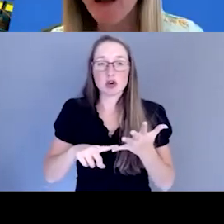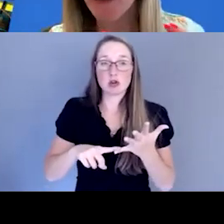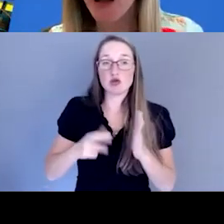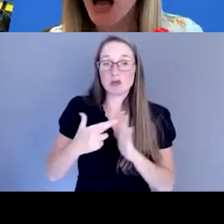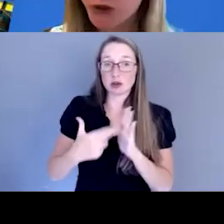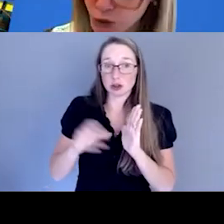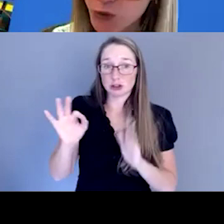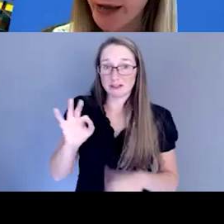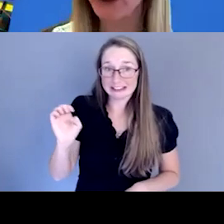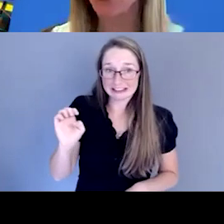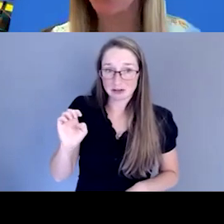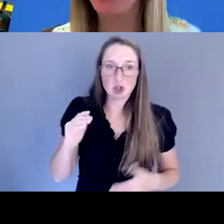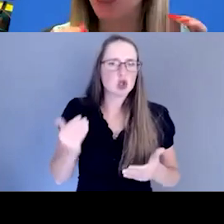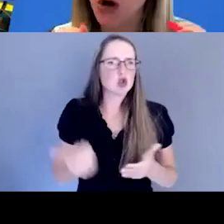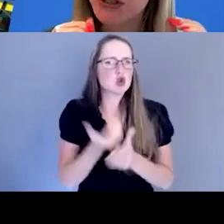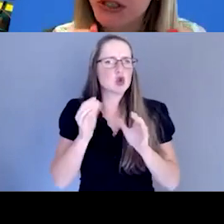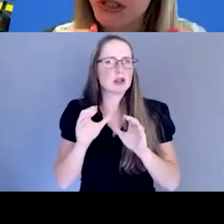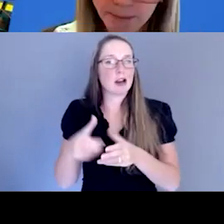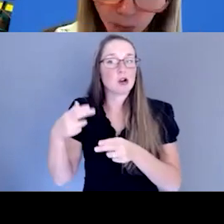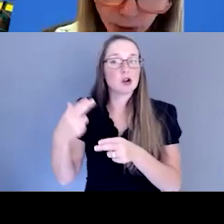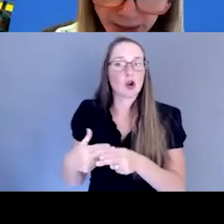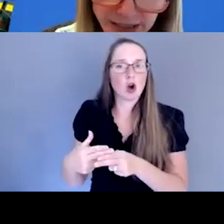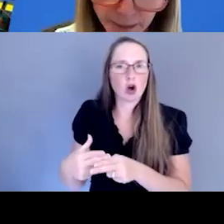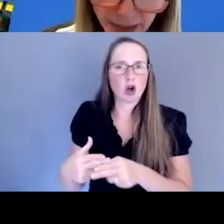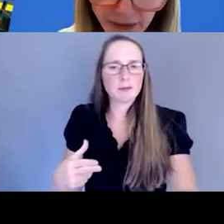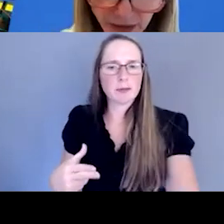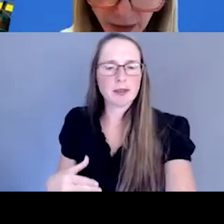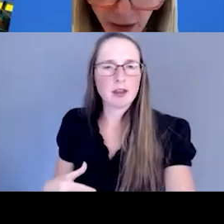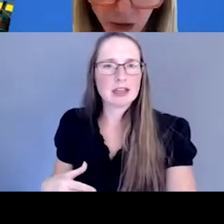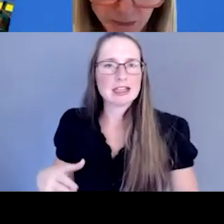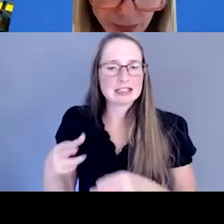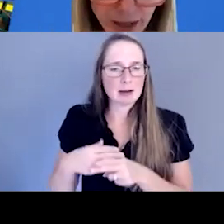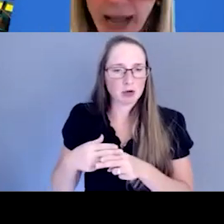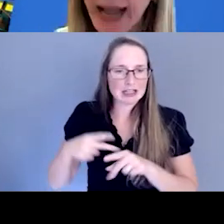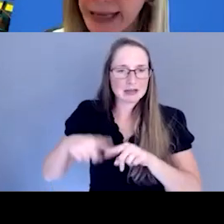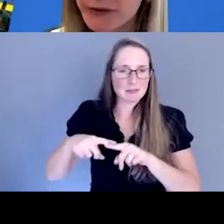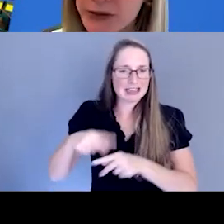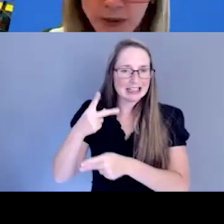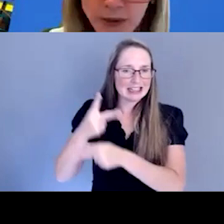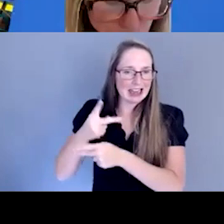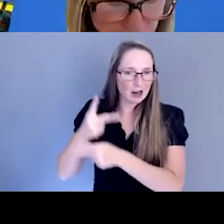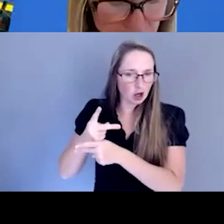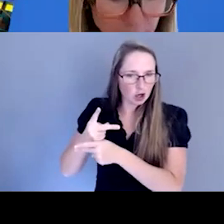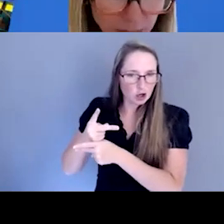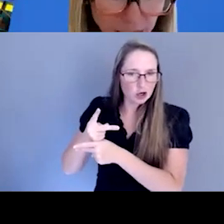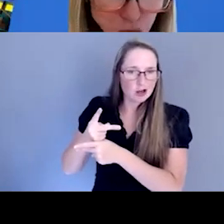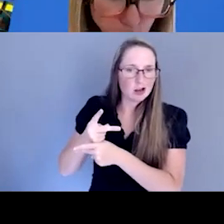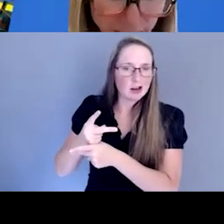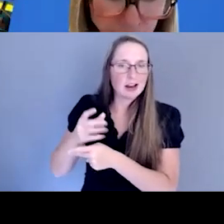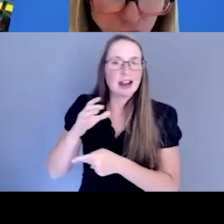a new category called temporary dependent care and Per Diem paid directly